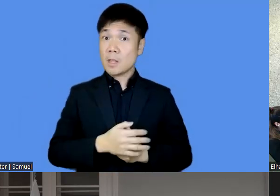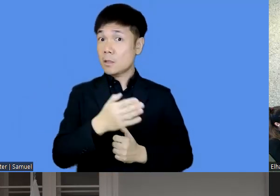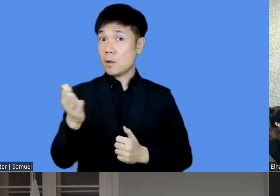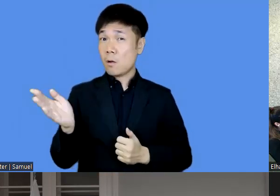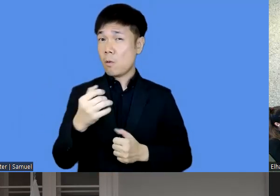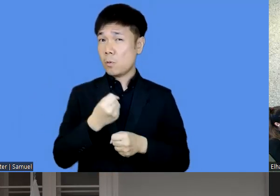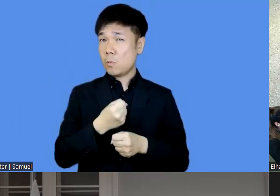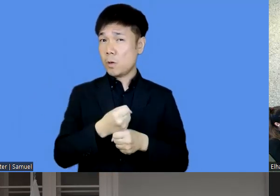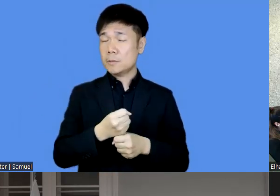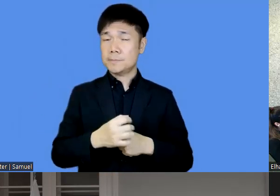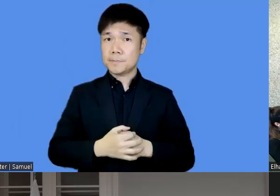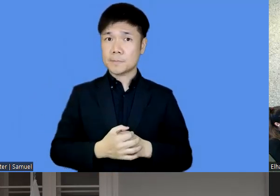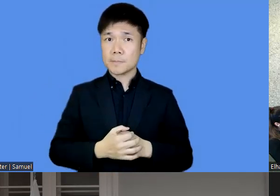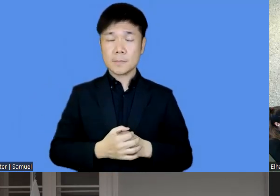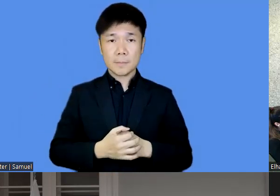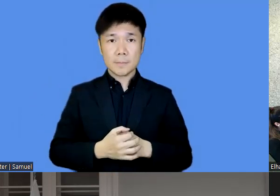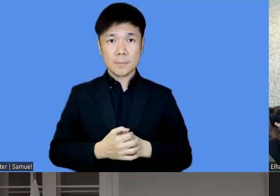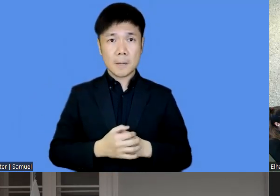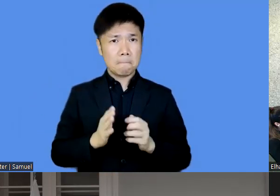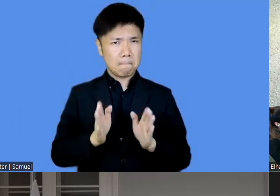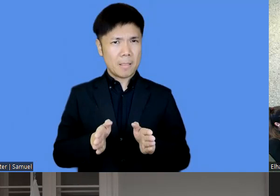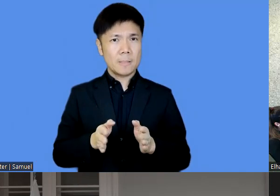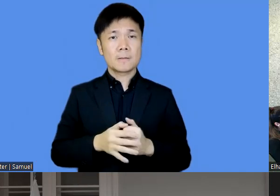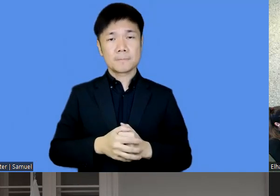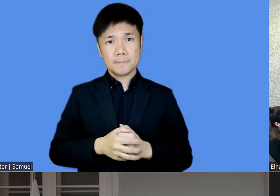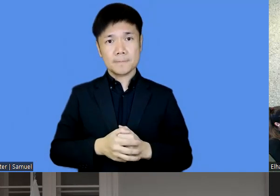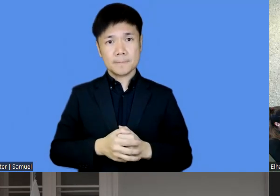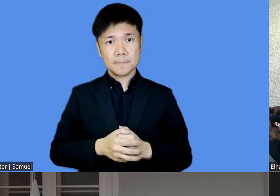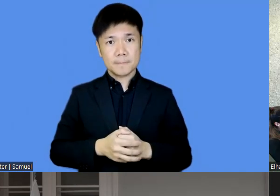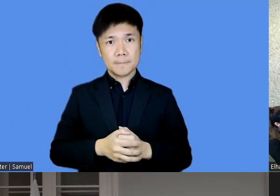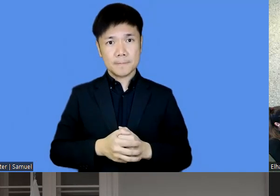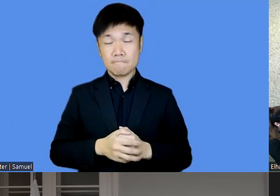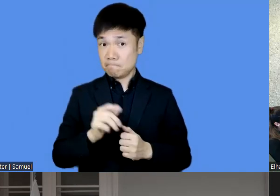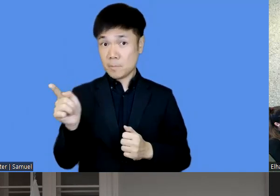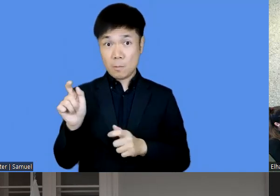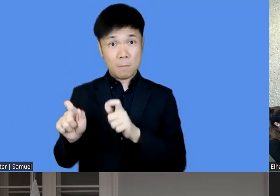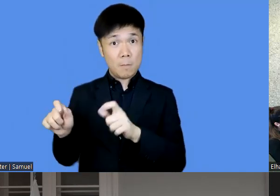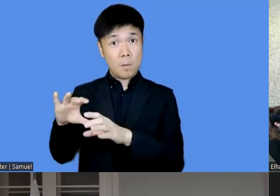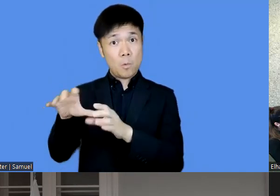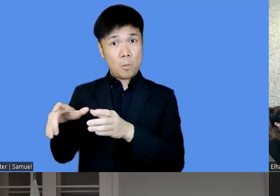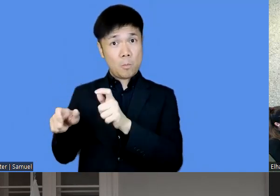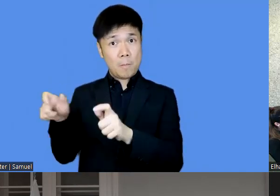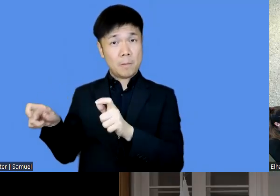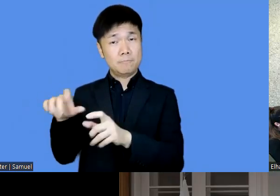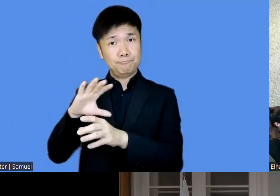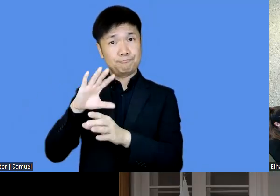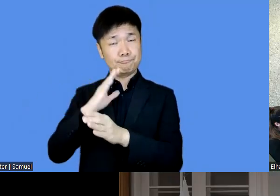discussion we have, to make sure to have discussion with that and progress and success, some setbacks